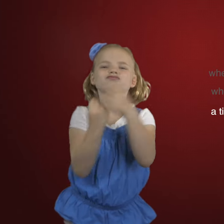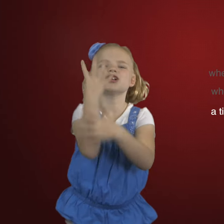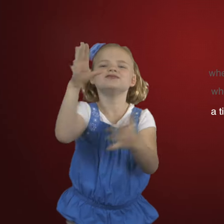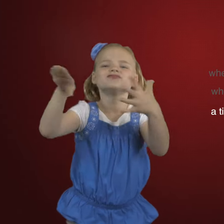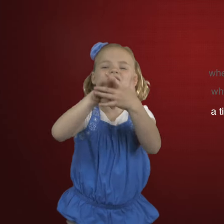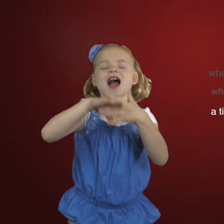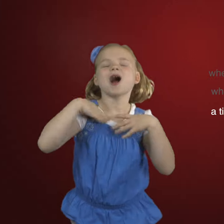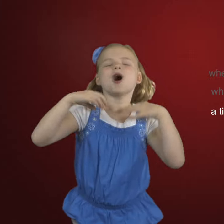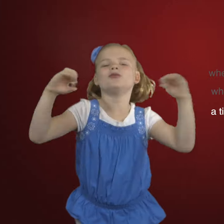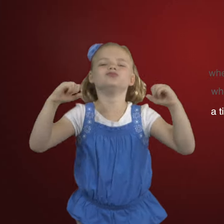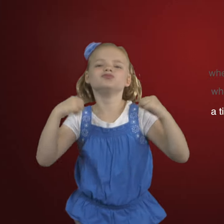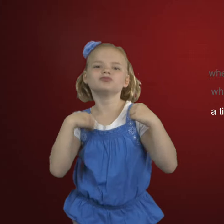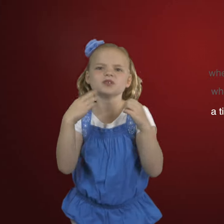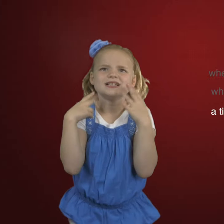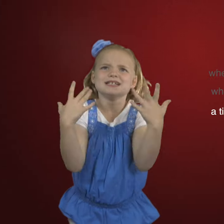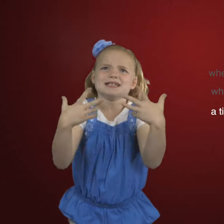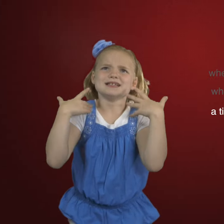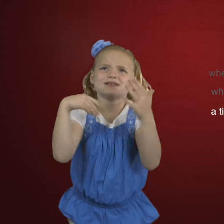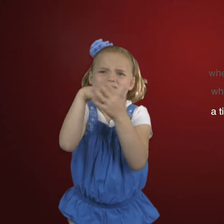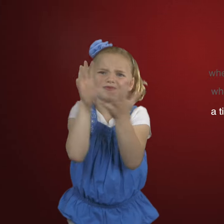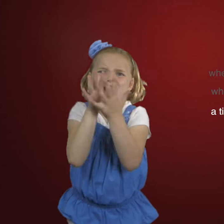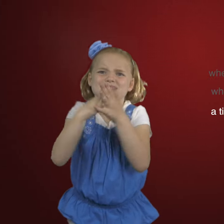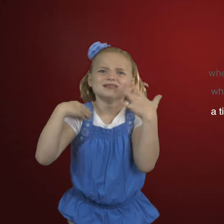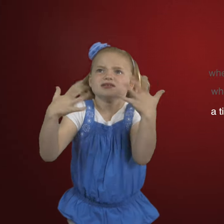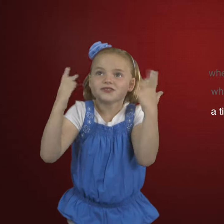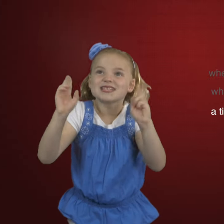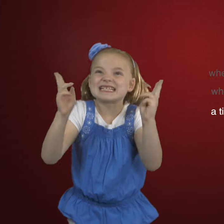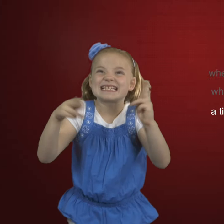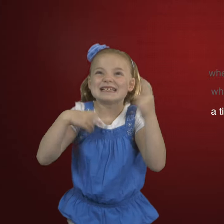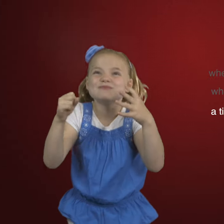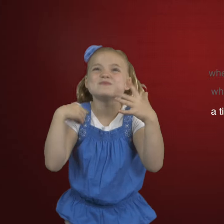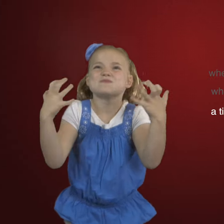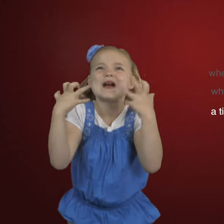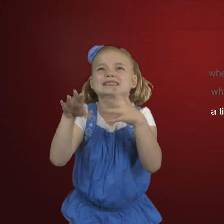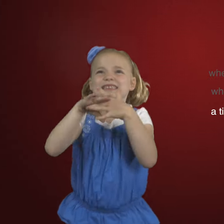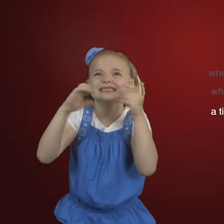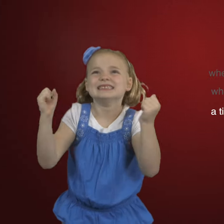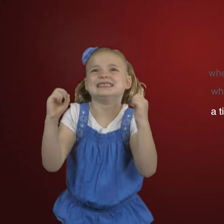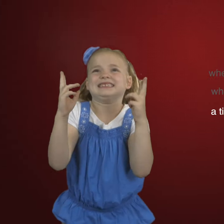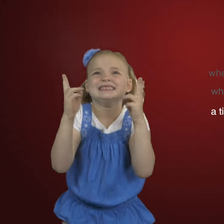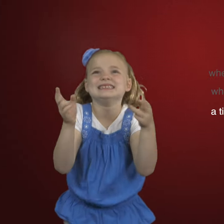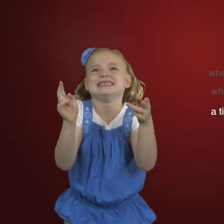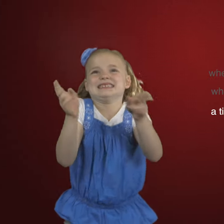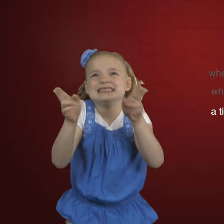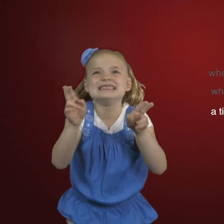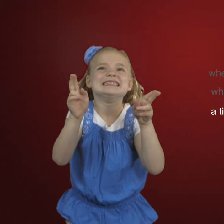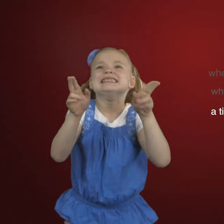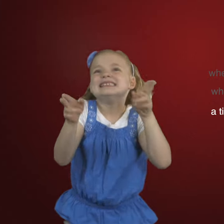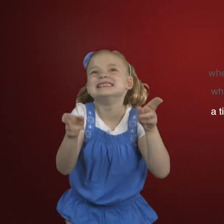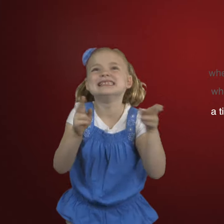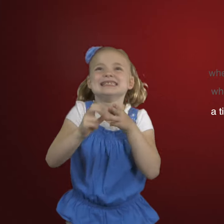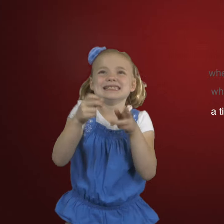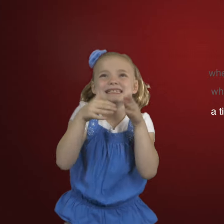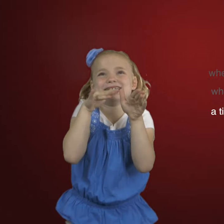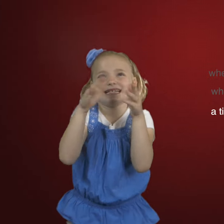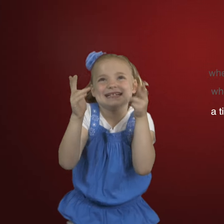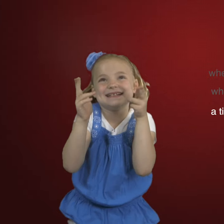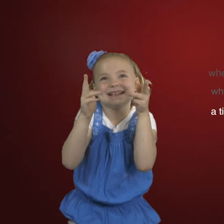Or another example is spring break. When you're in school and you what school to hurry up and finish because you want to leave and go have fun.